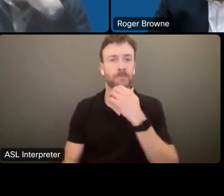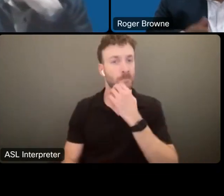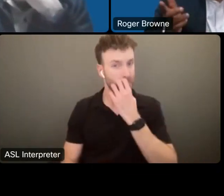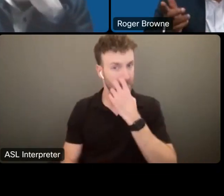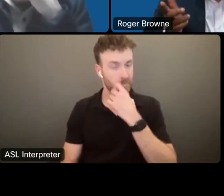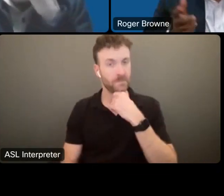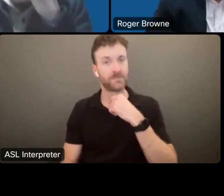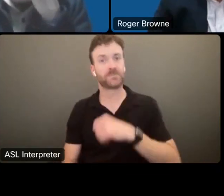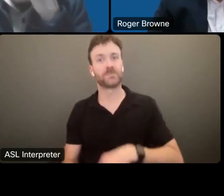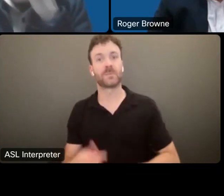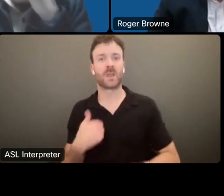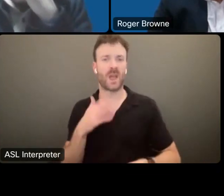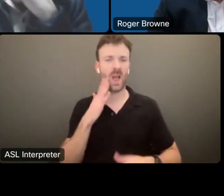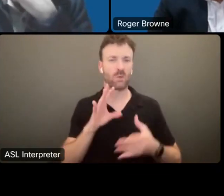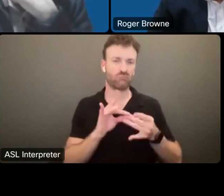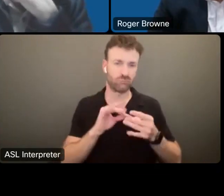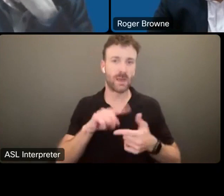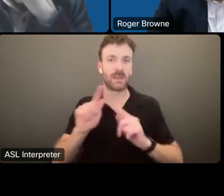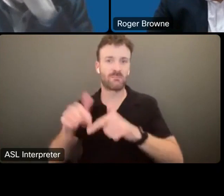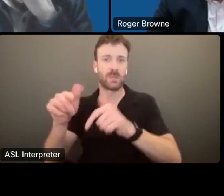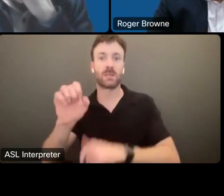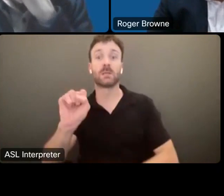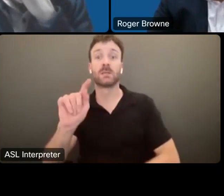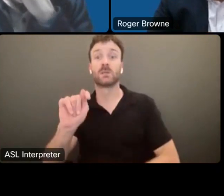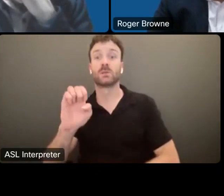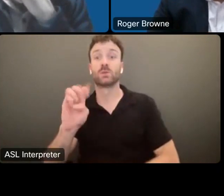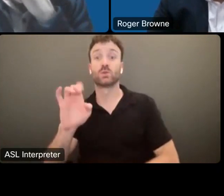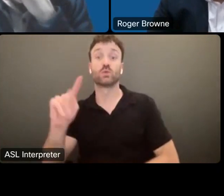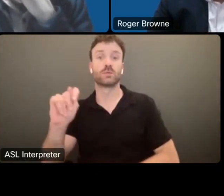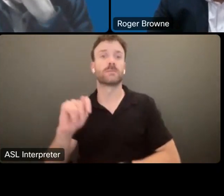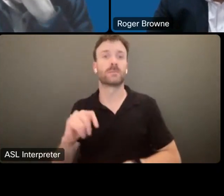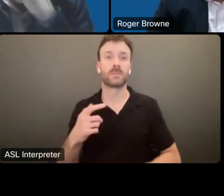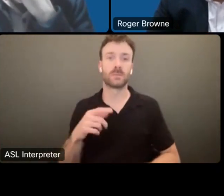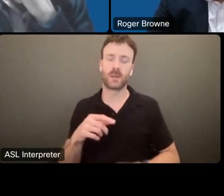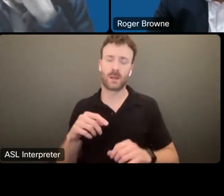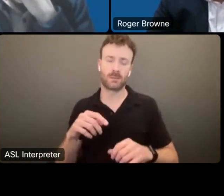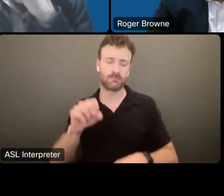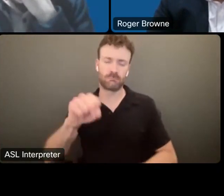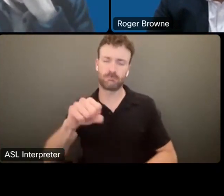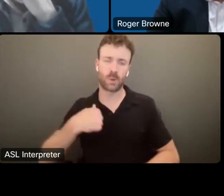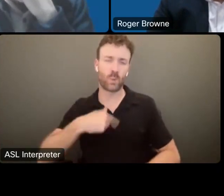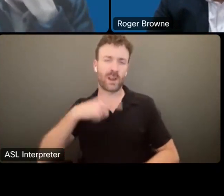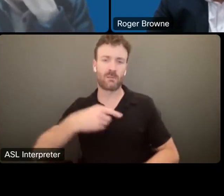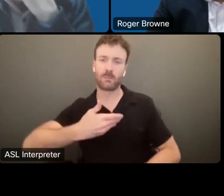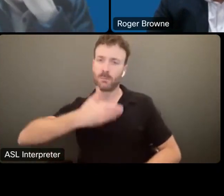And then Stuart, if you want to add. But we absolutely need to be doing a better job. There's no question about that.